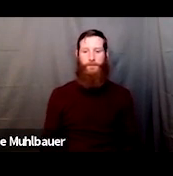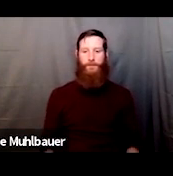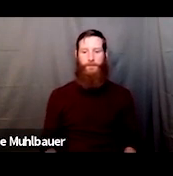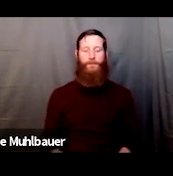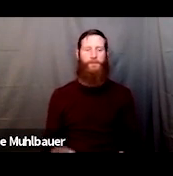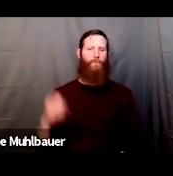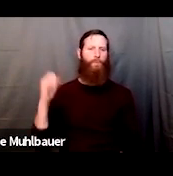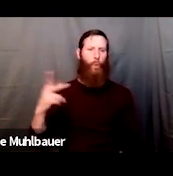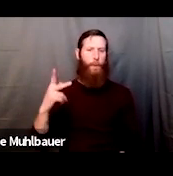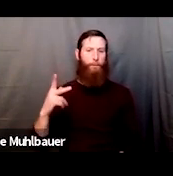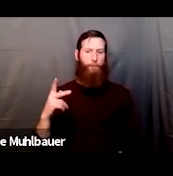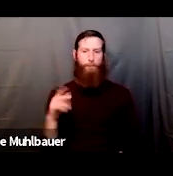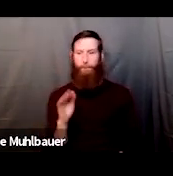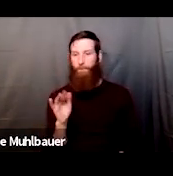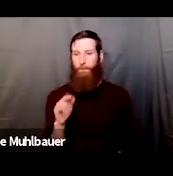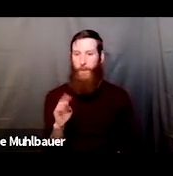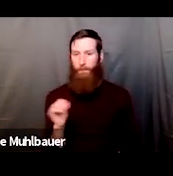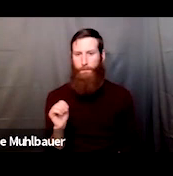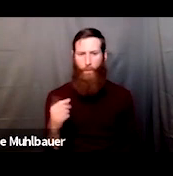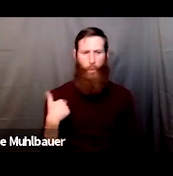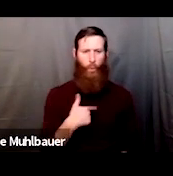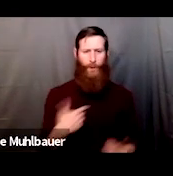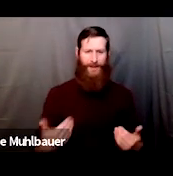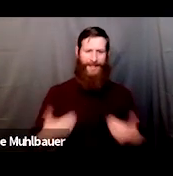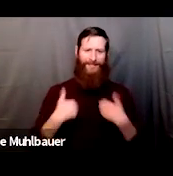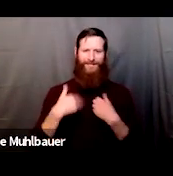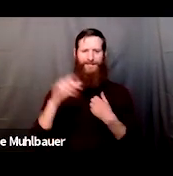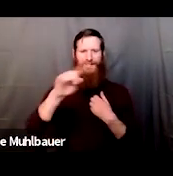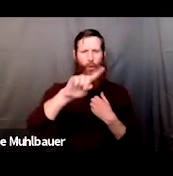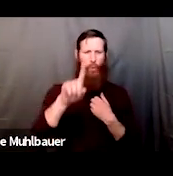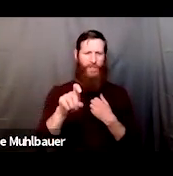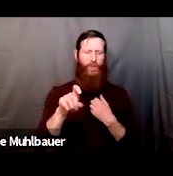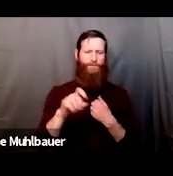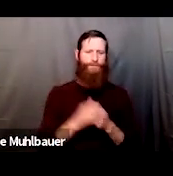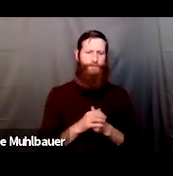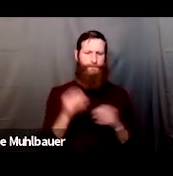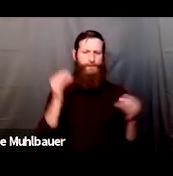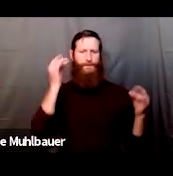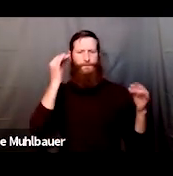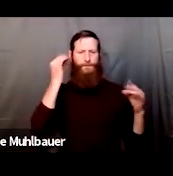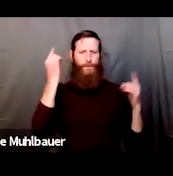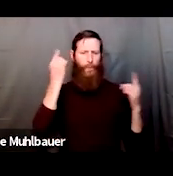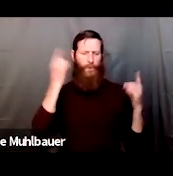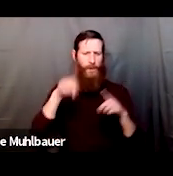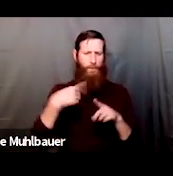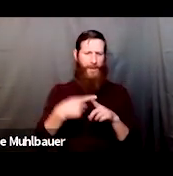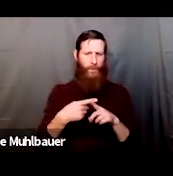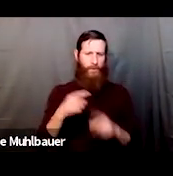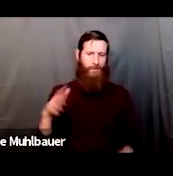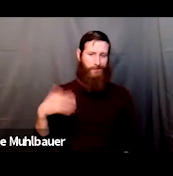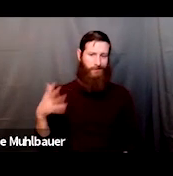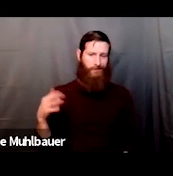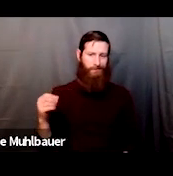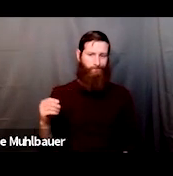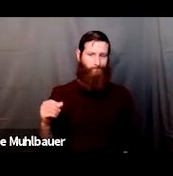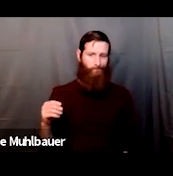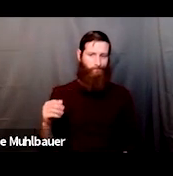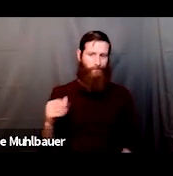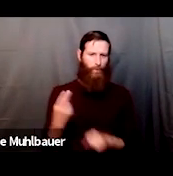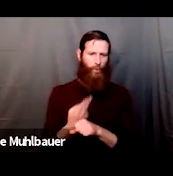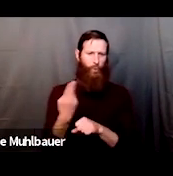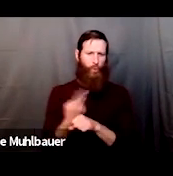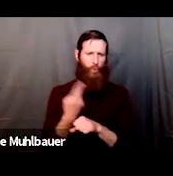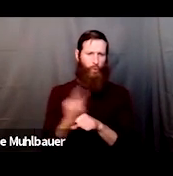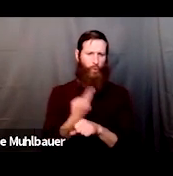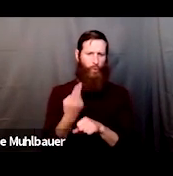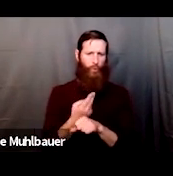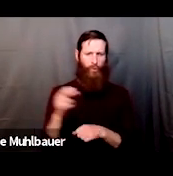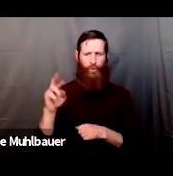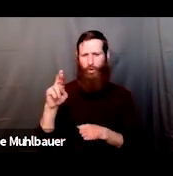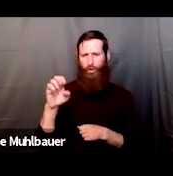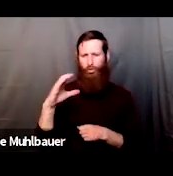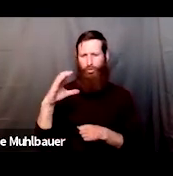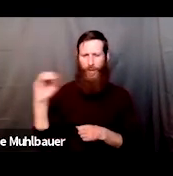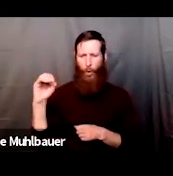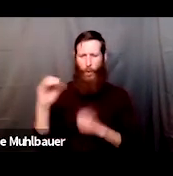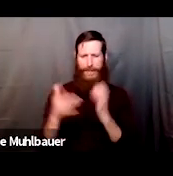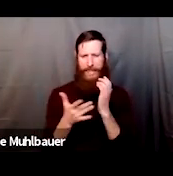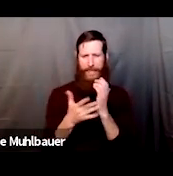A question about using RECCO technology in your clothing or gear.